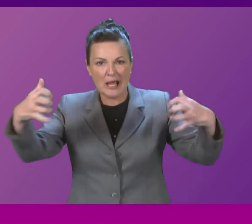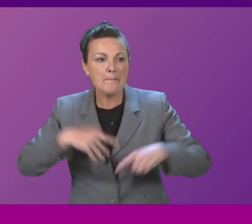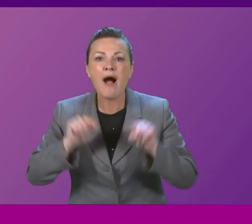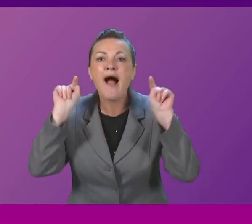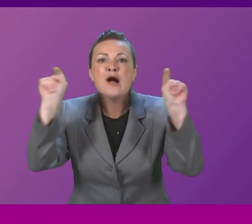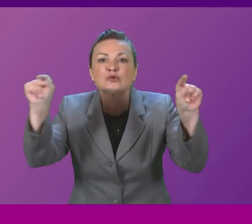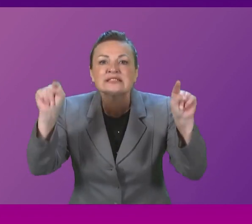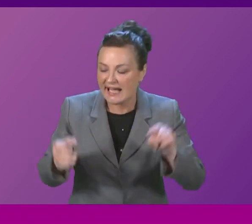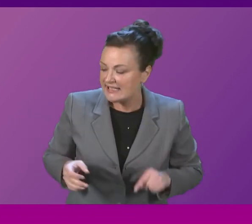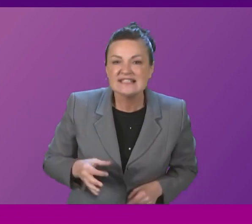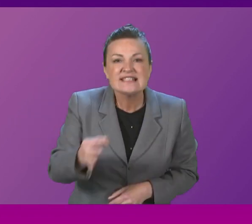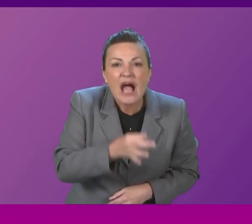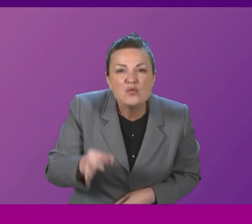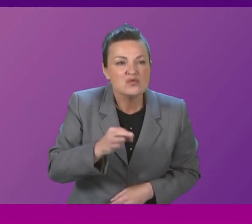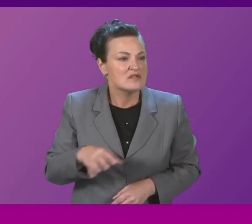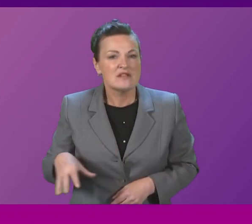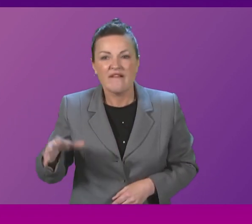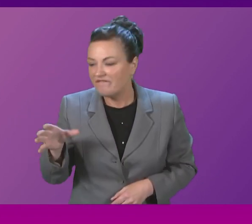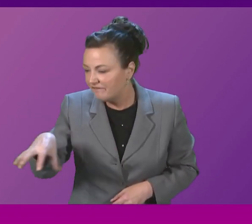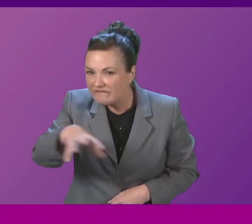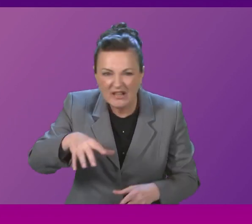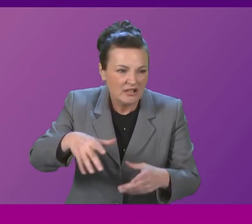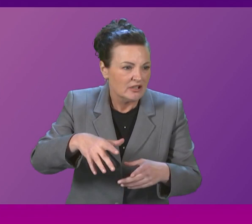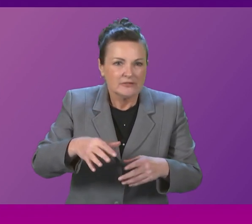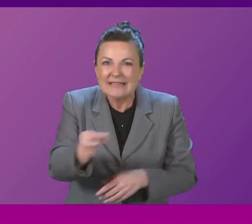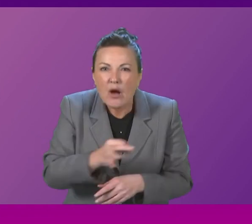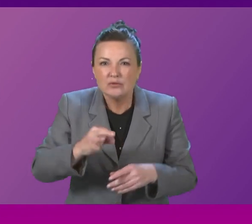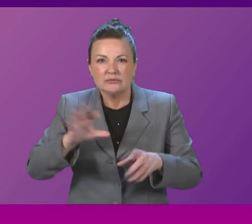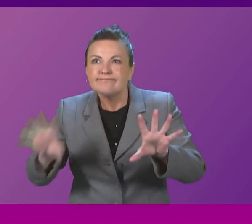in towns, villages and communities all over Scotland.